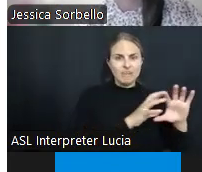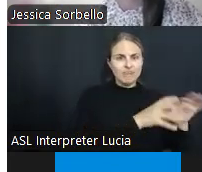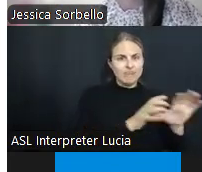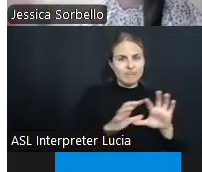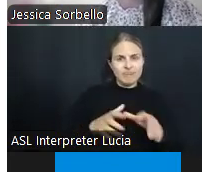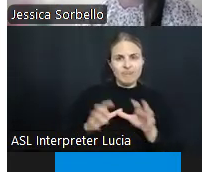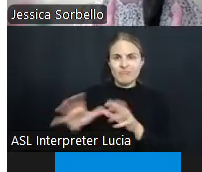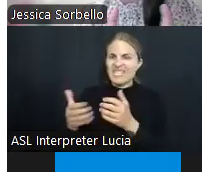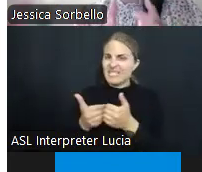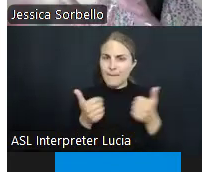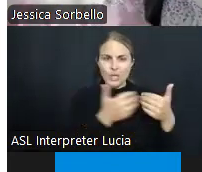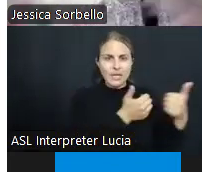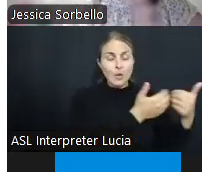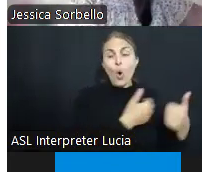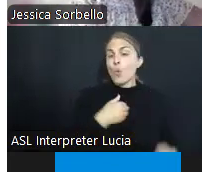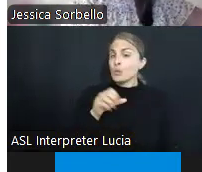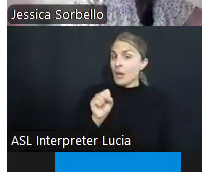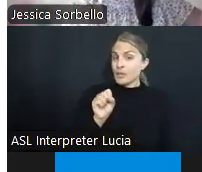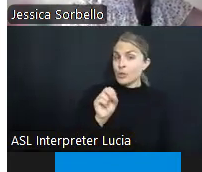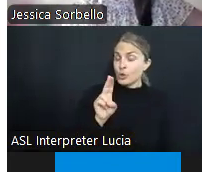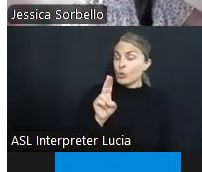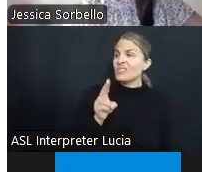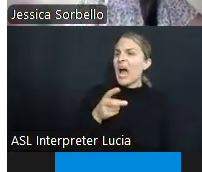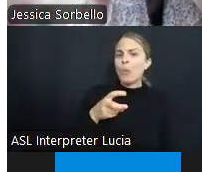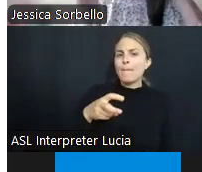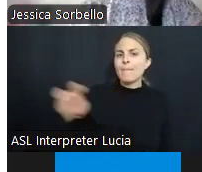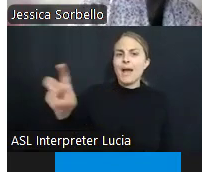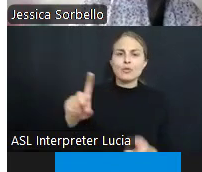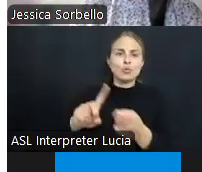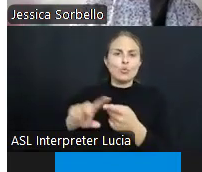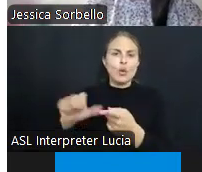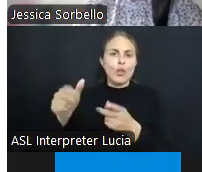are just here to talk about this. So, what will it